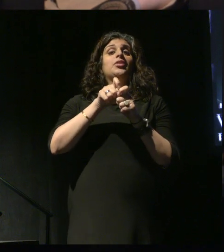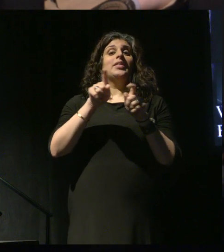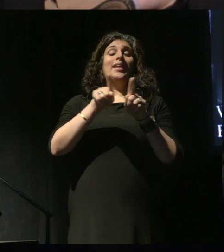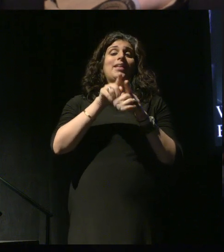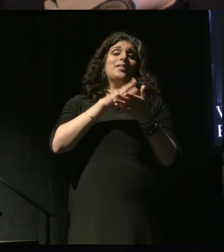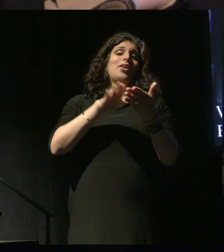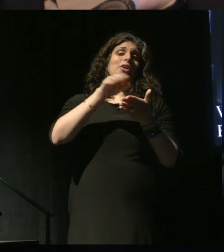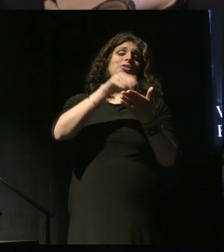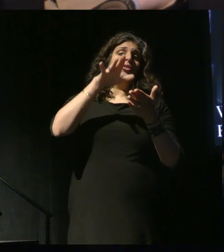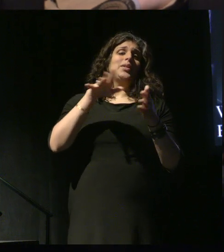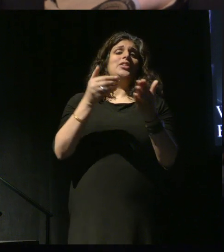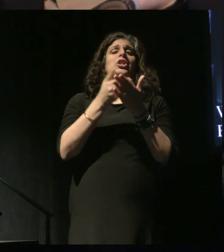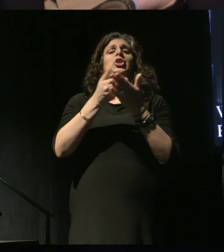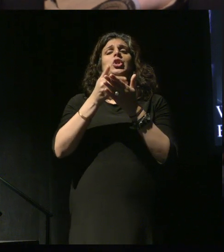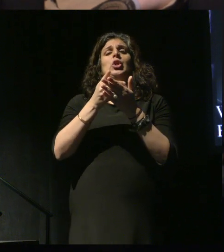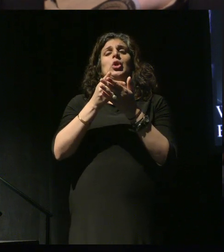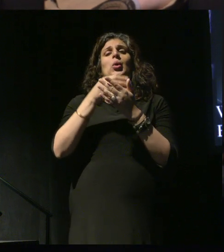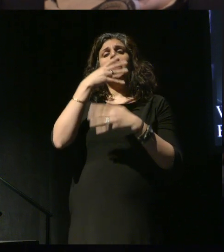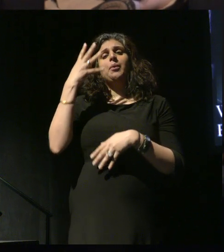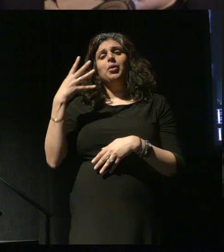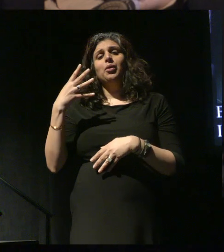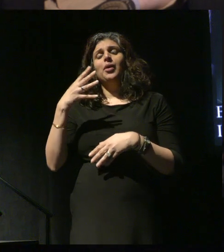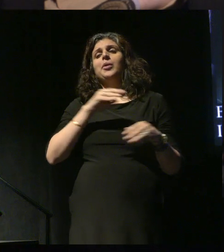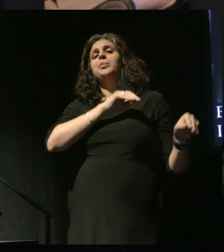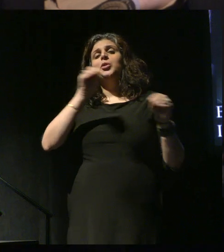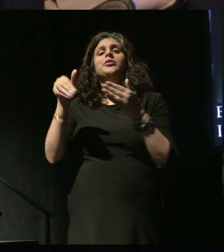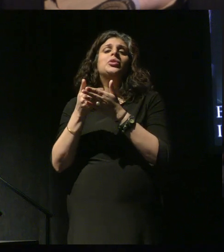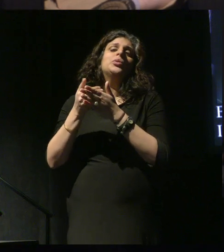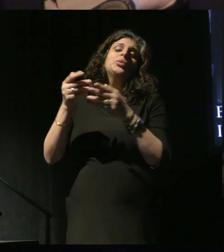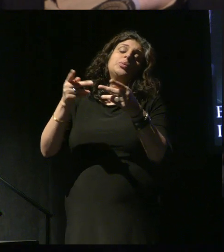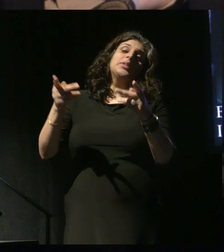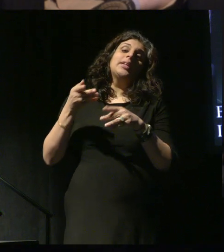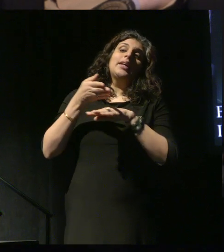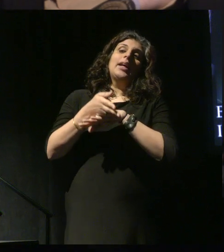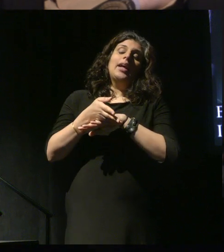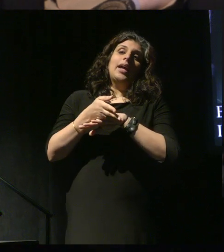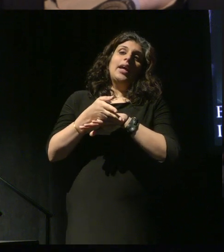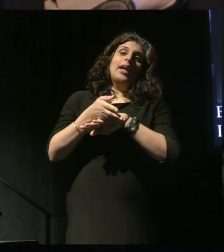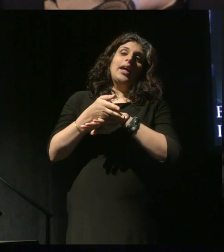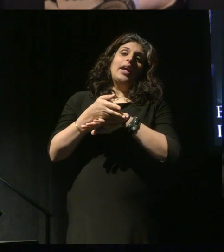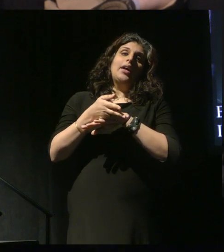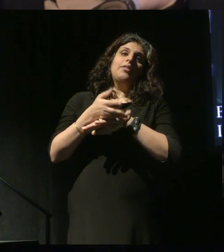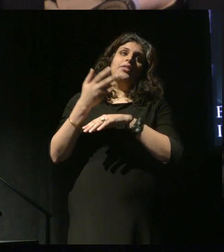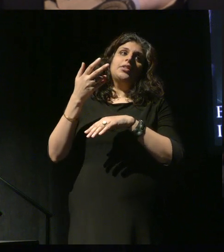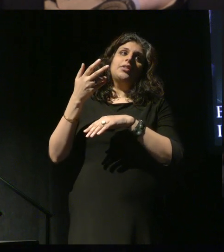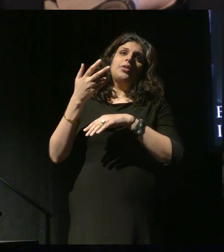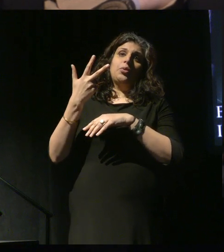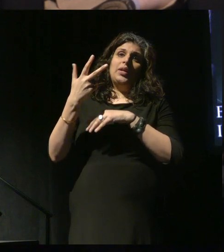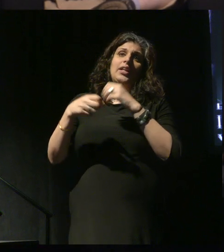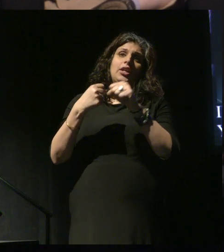who had moved to a new place after three years in the States, having lost not having lost,